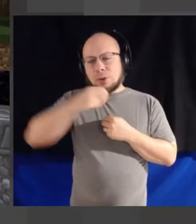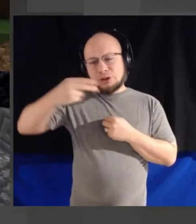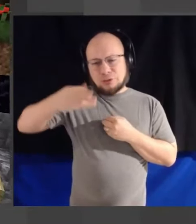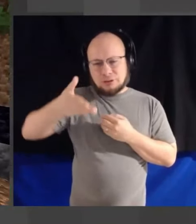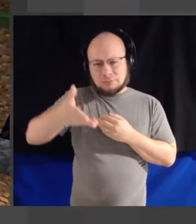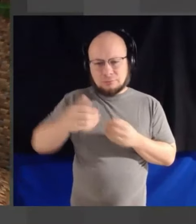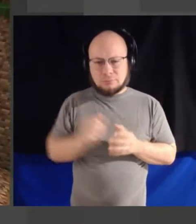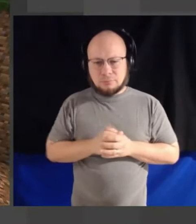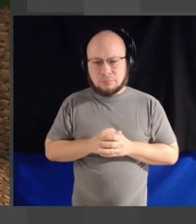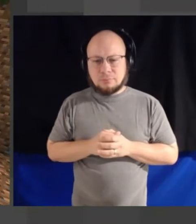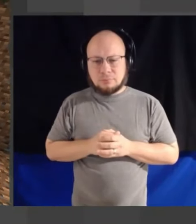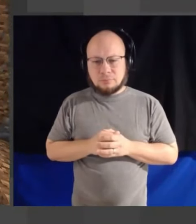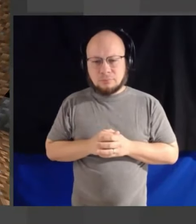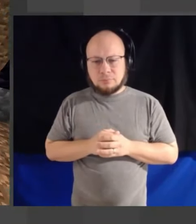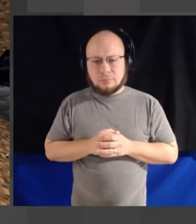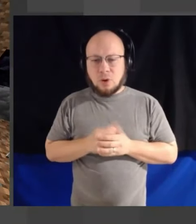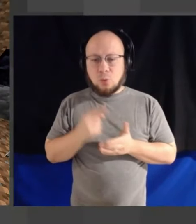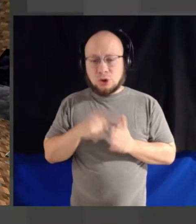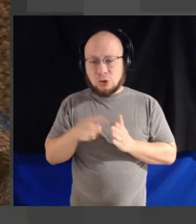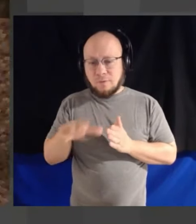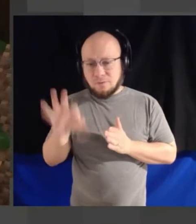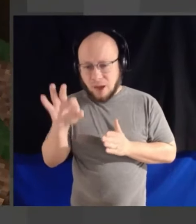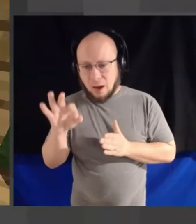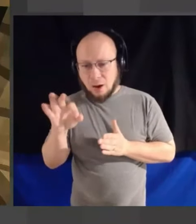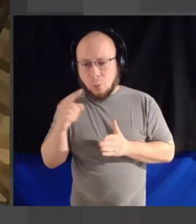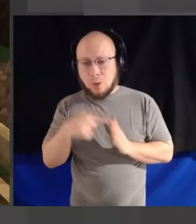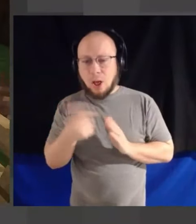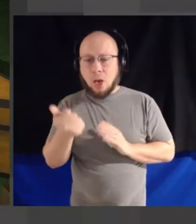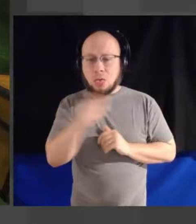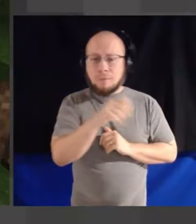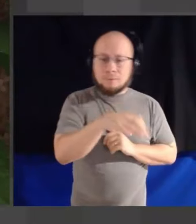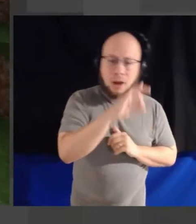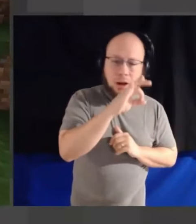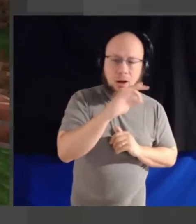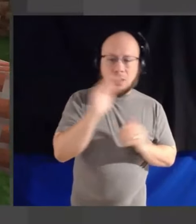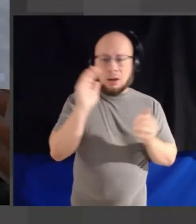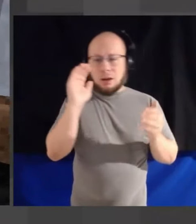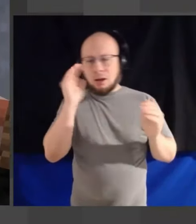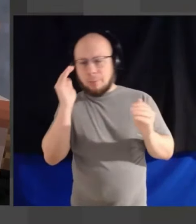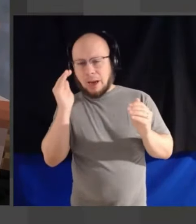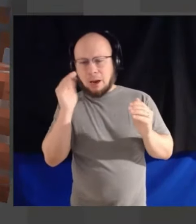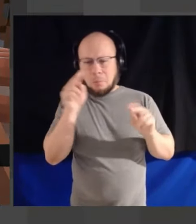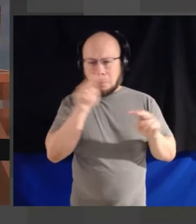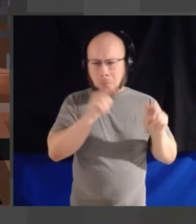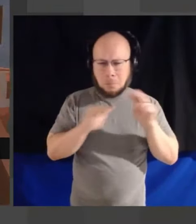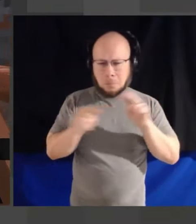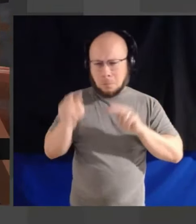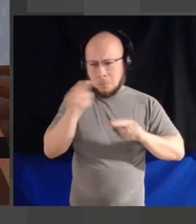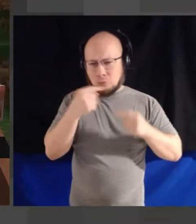PRESERVE WHATEVER WAS DONE HERE